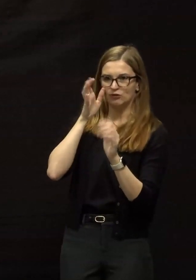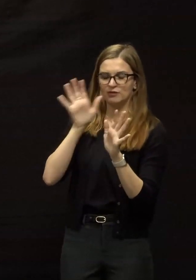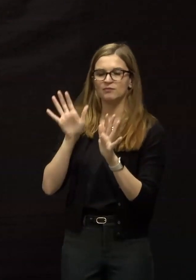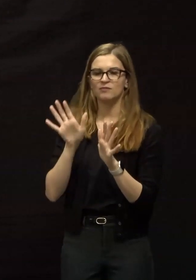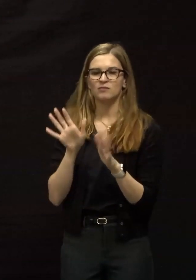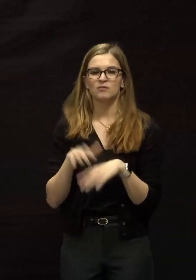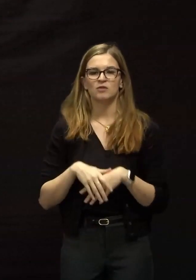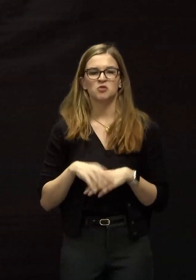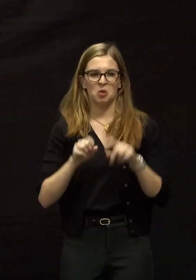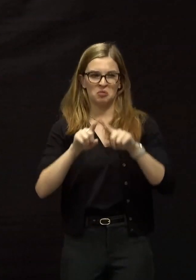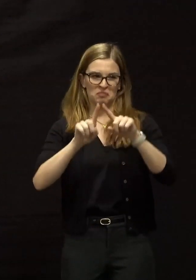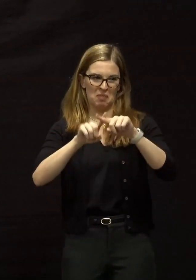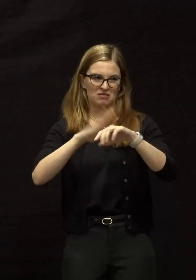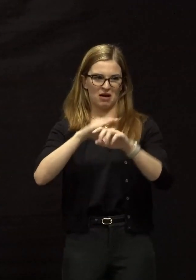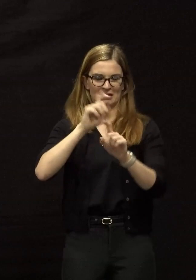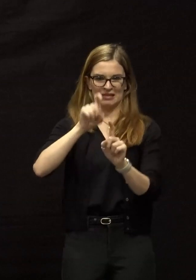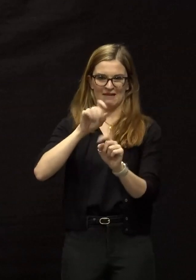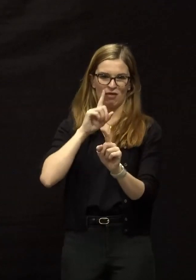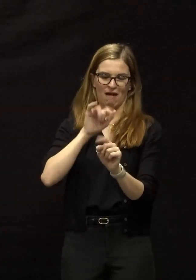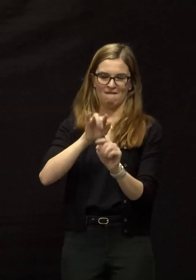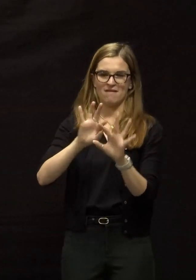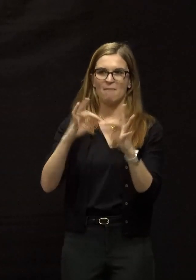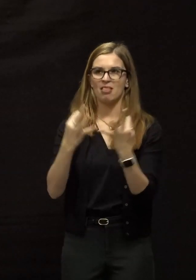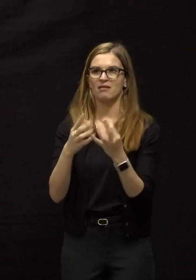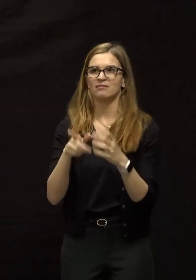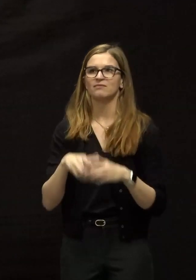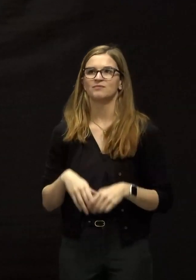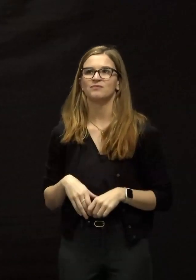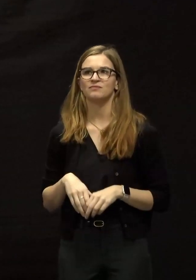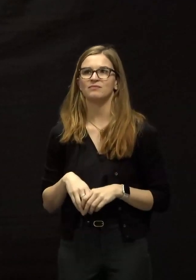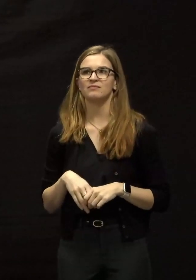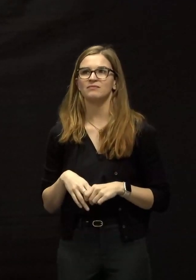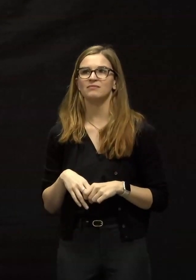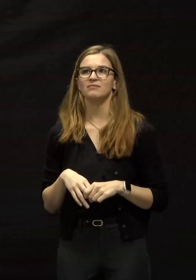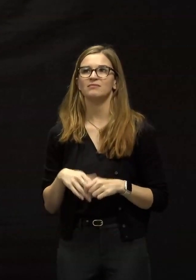the child has that transparency. Oftentimes, we'll meet them all together.